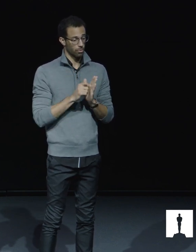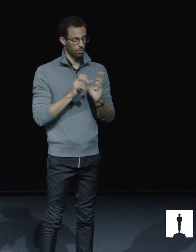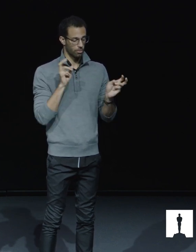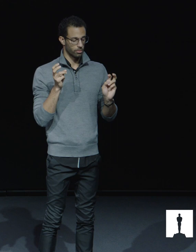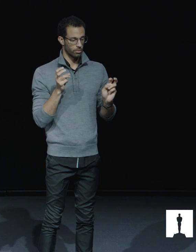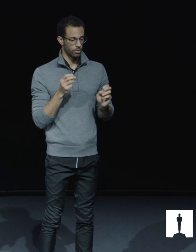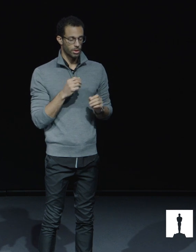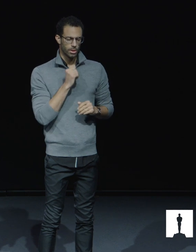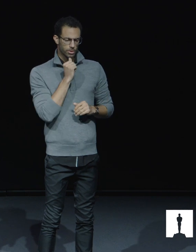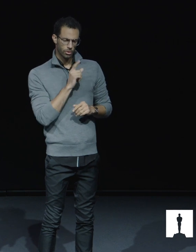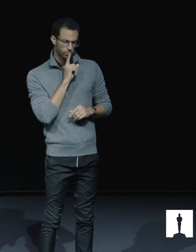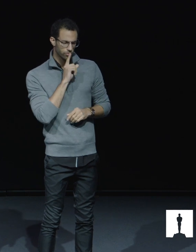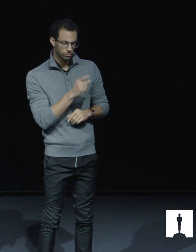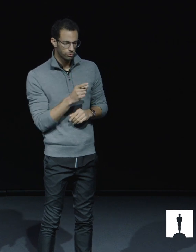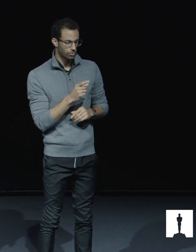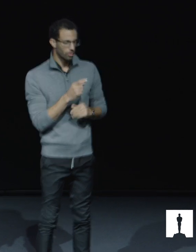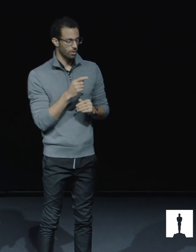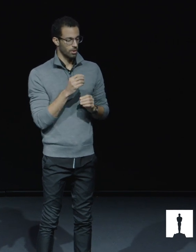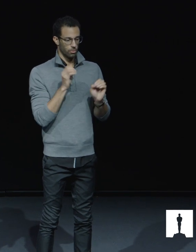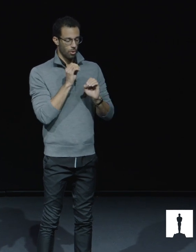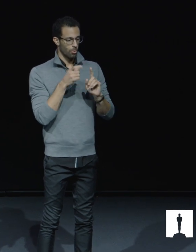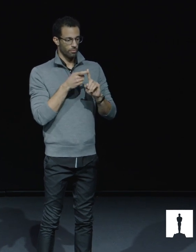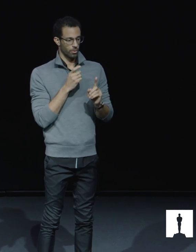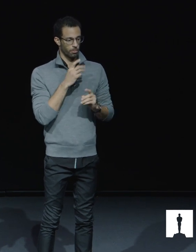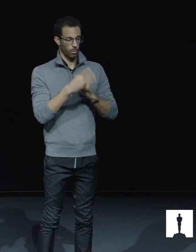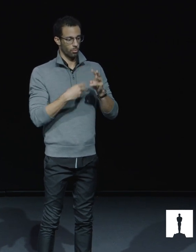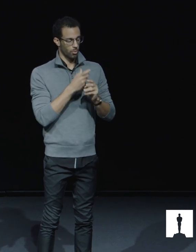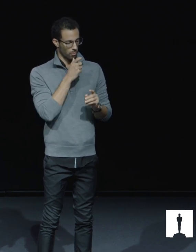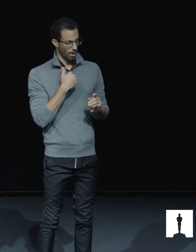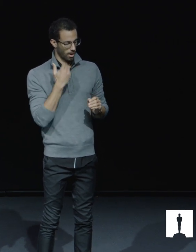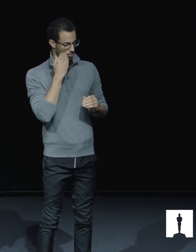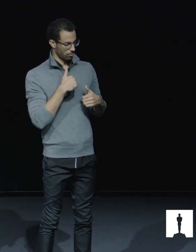world I knew had yet made an appearance on the American screen. There were, for example,